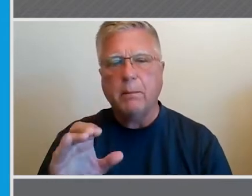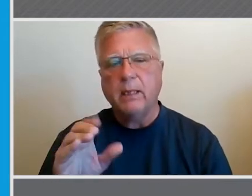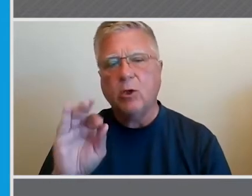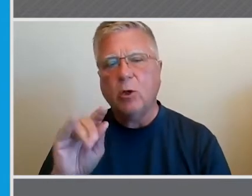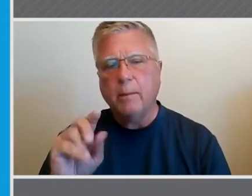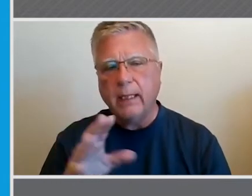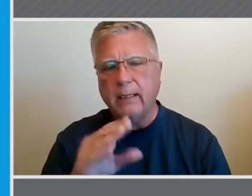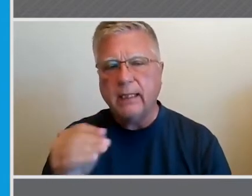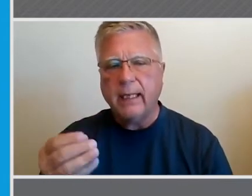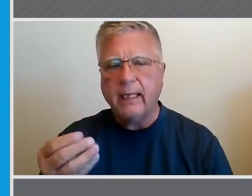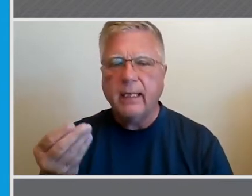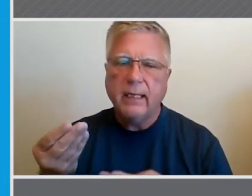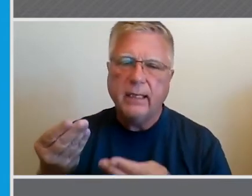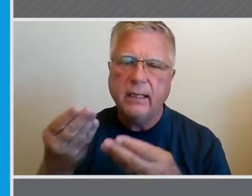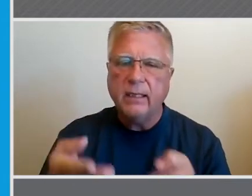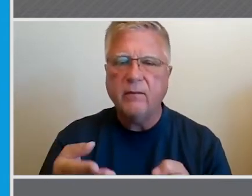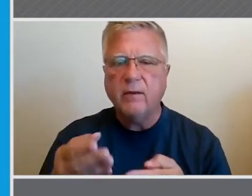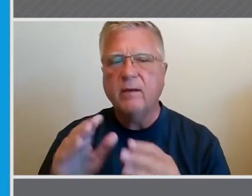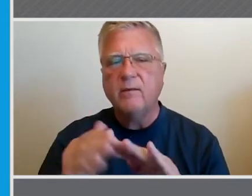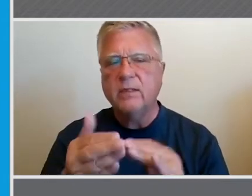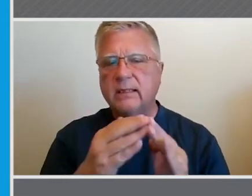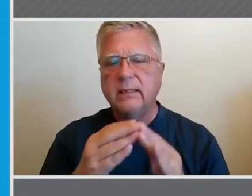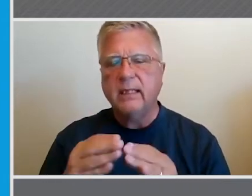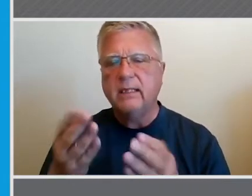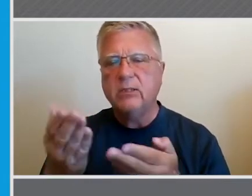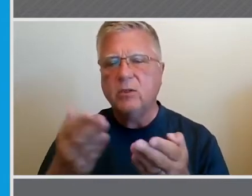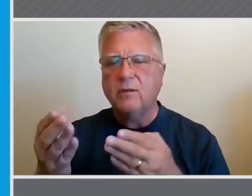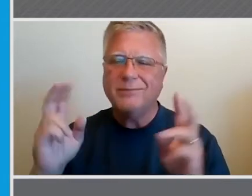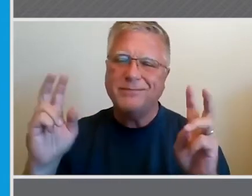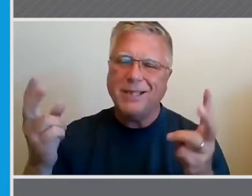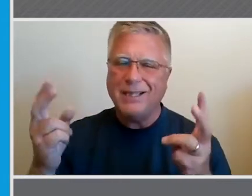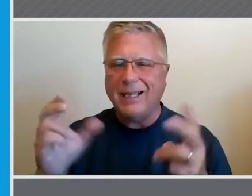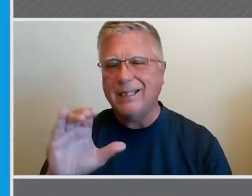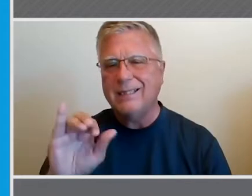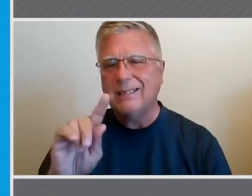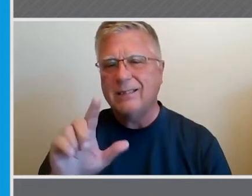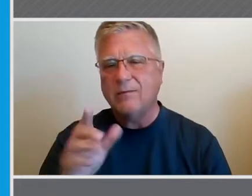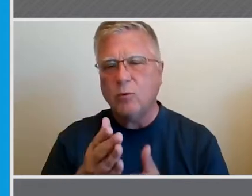what we call a civil rights area of investigation.